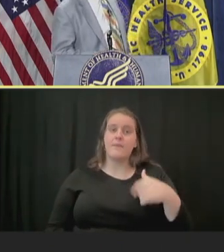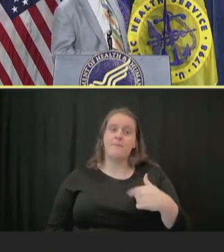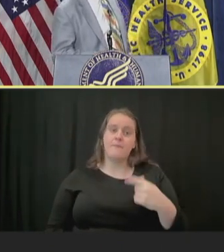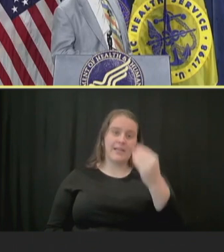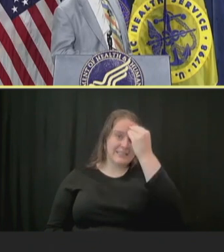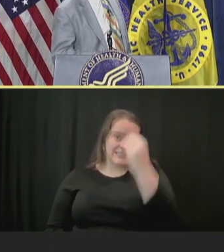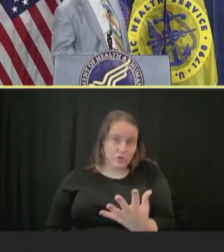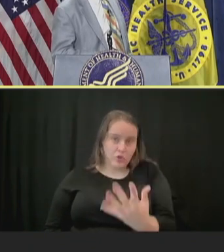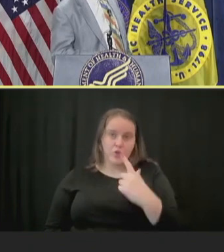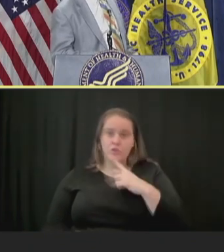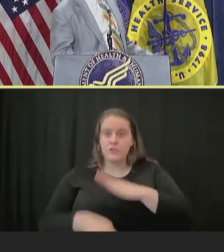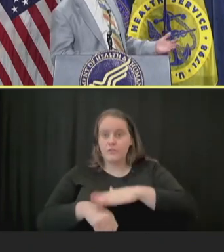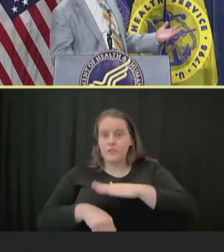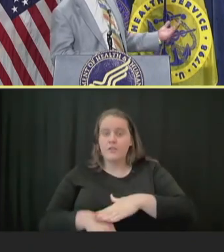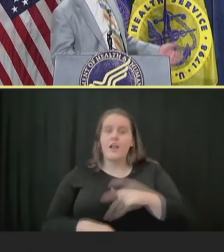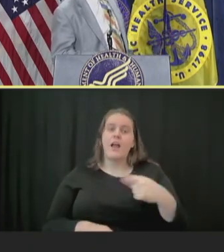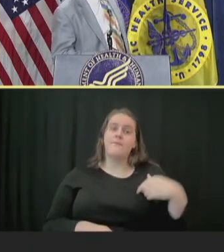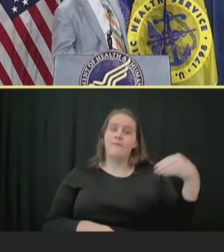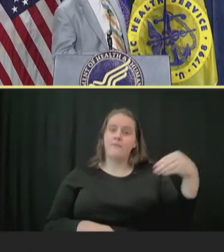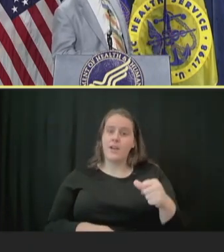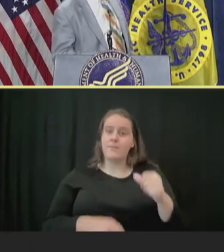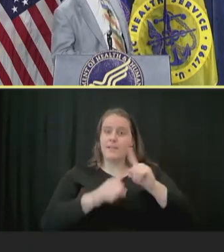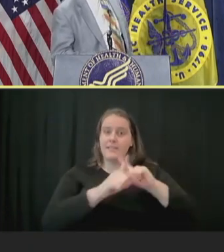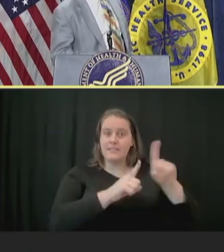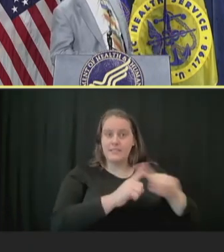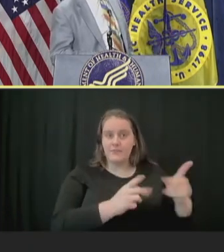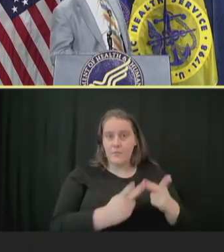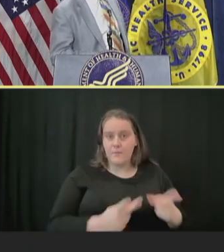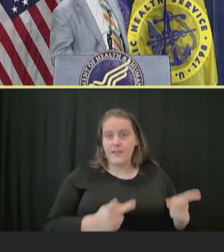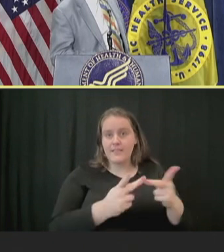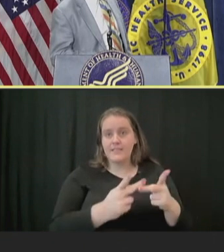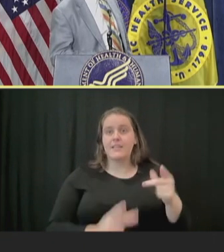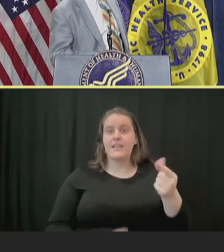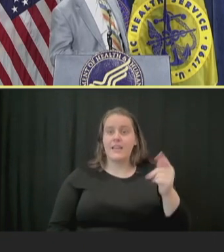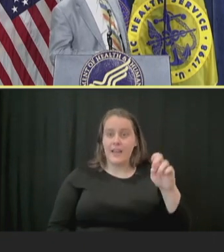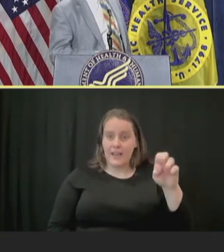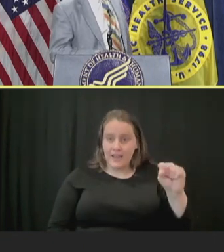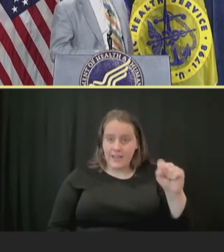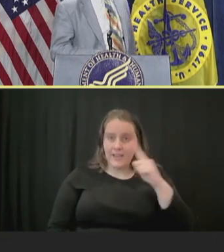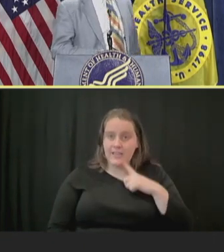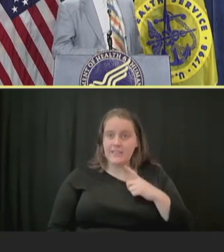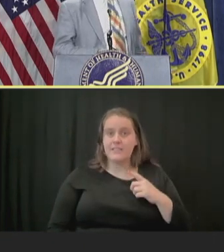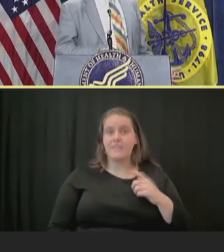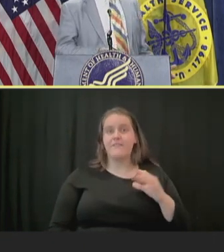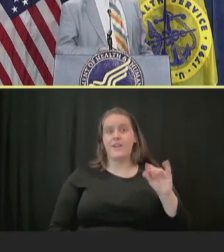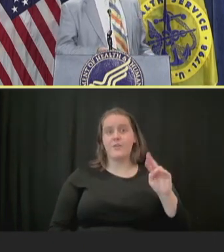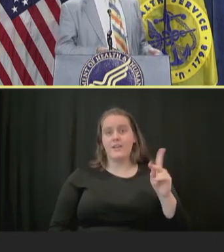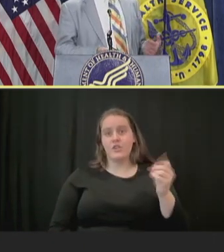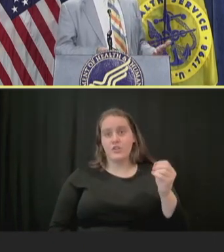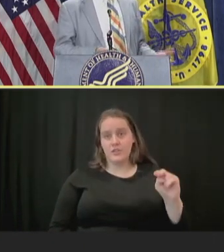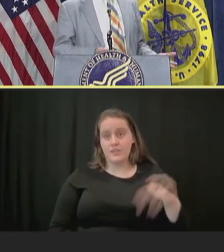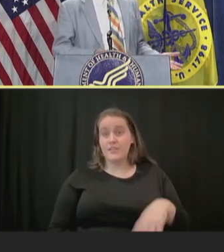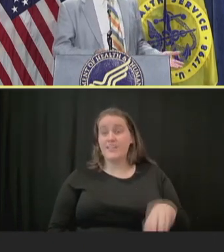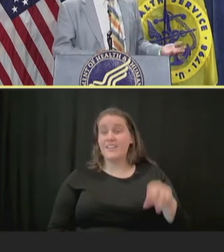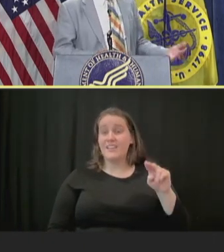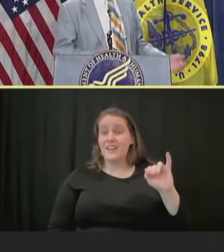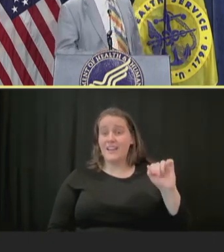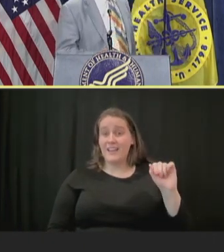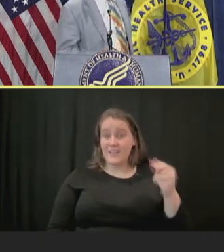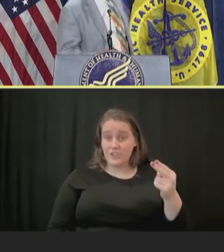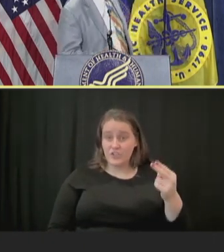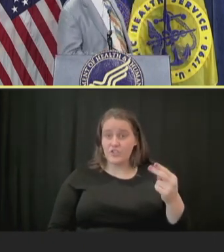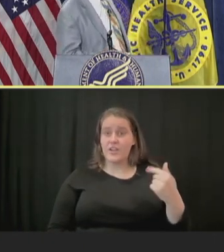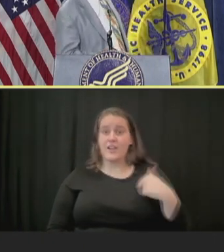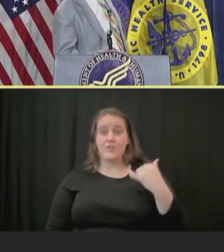including in the Gates Foundation and industry awards in NIH. And I have an application for a